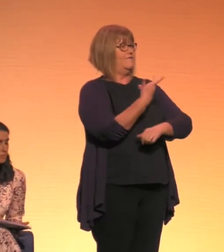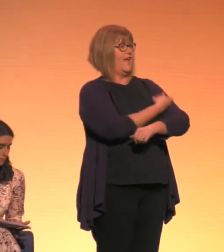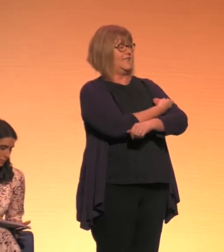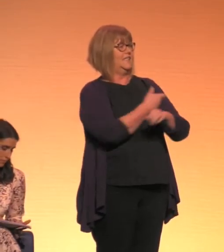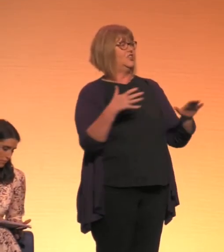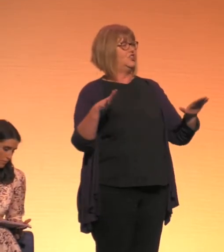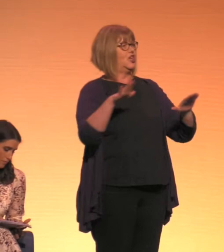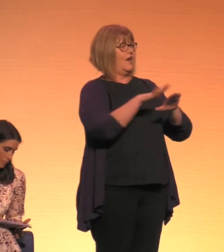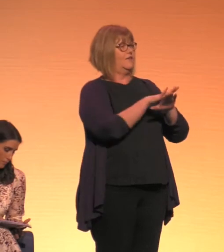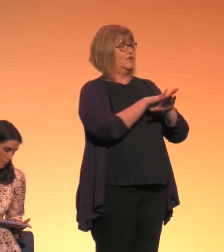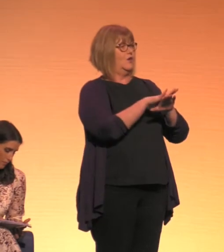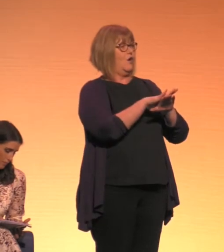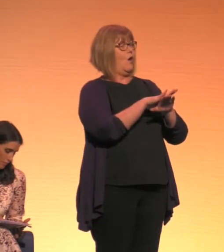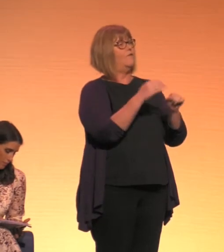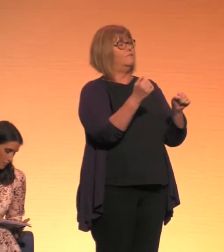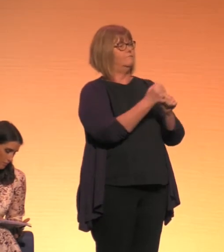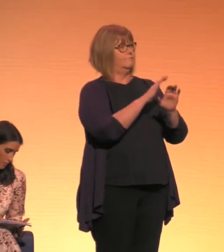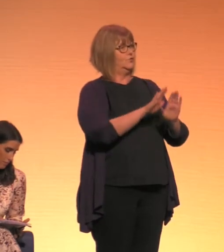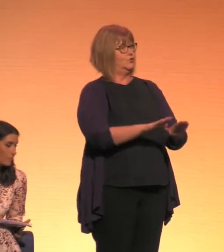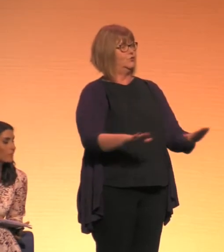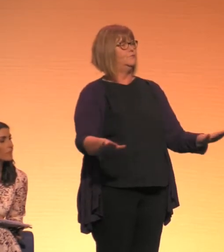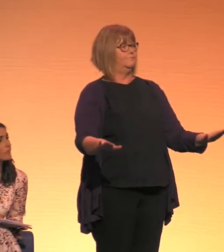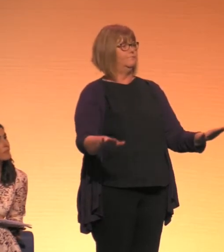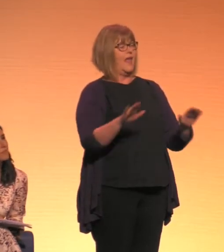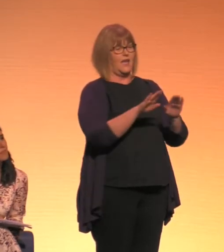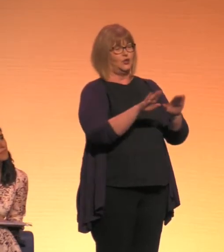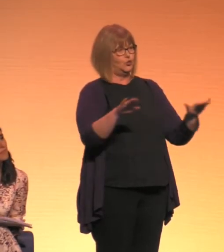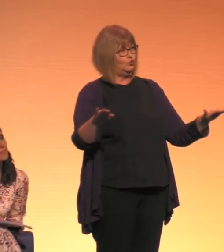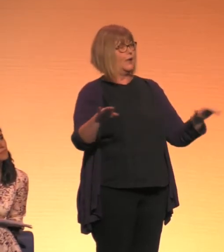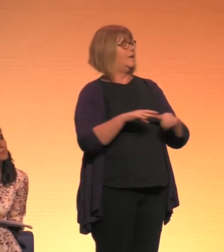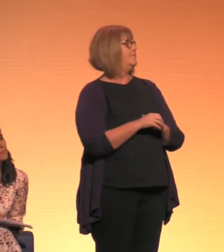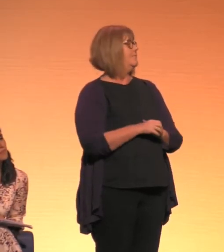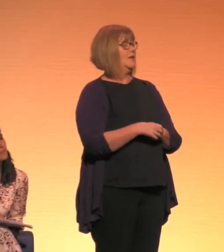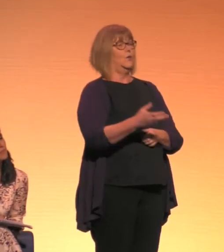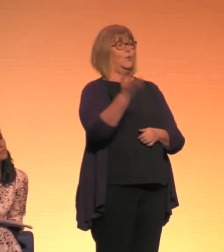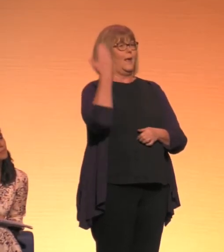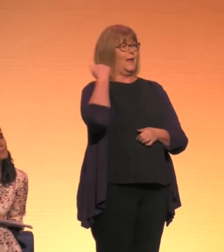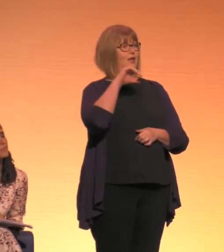of our mokopuna, of our tamariki back in 1996,